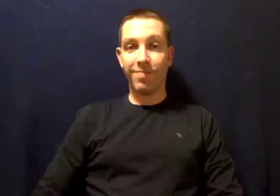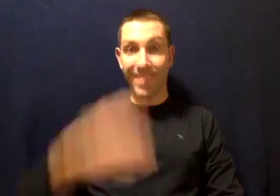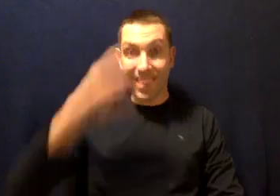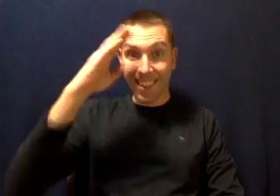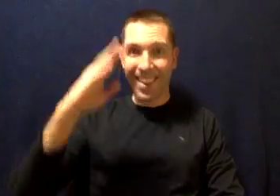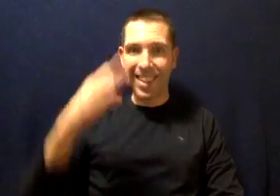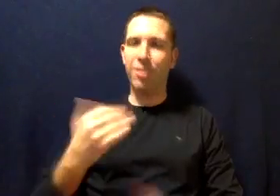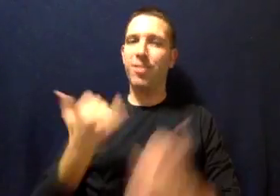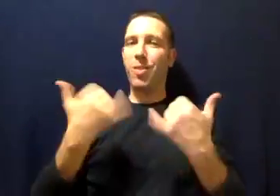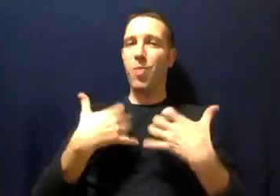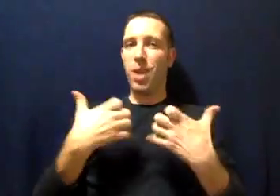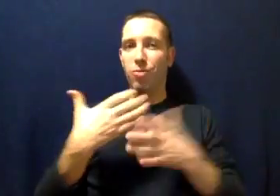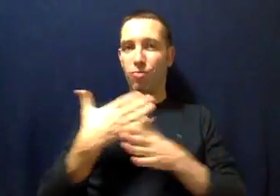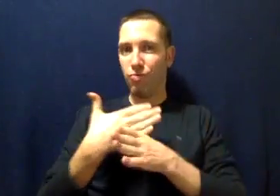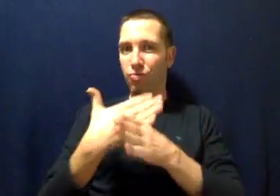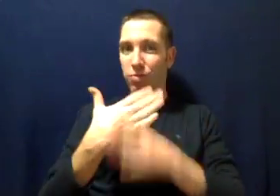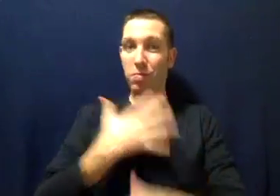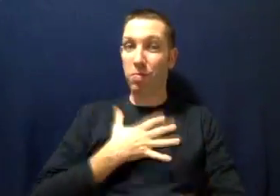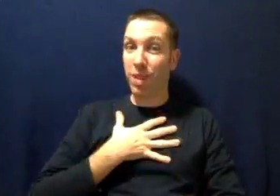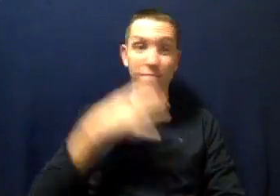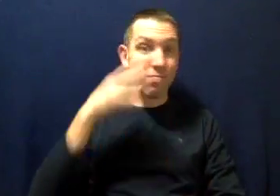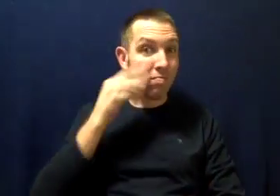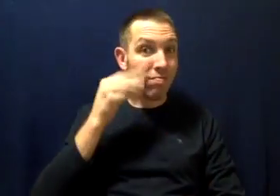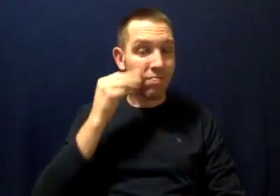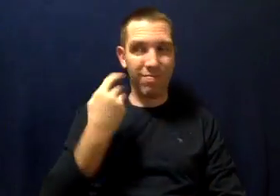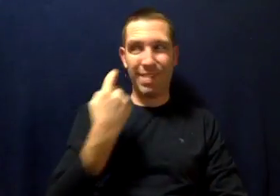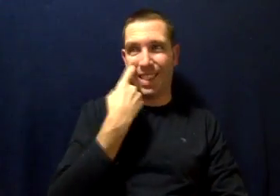Hi. I'm going to share my experience